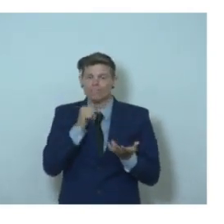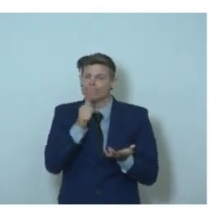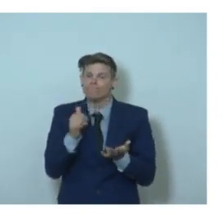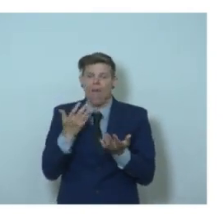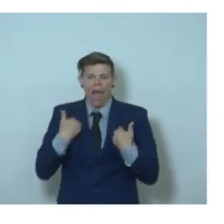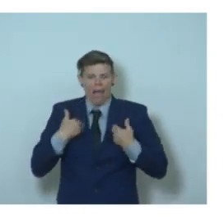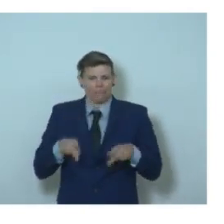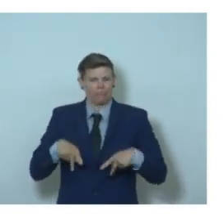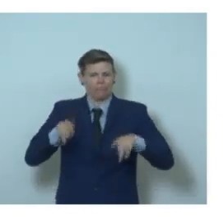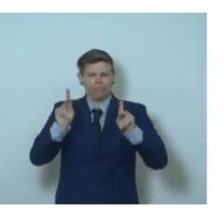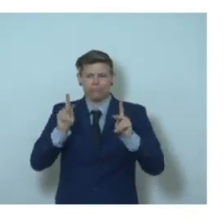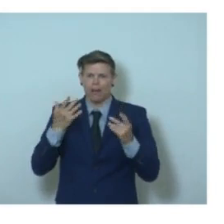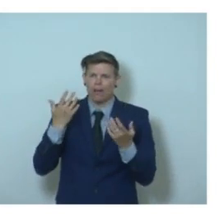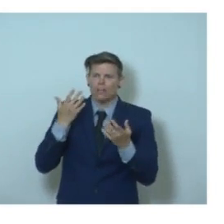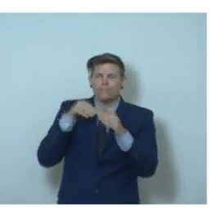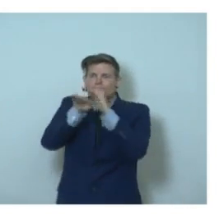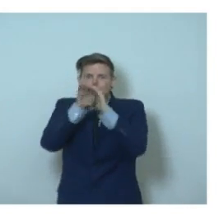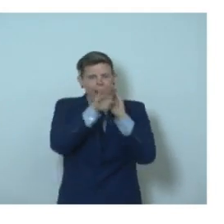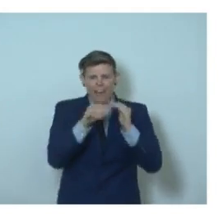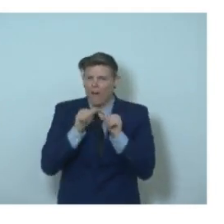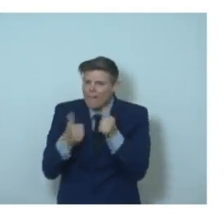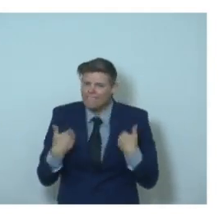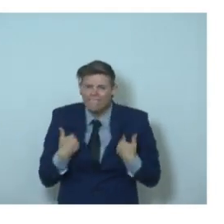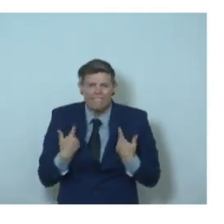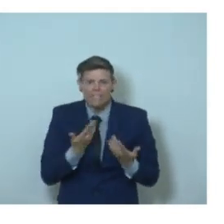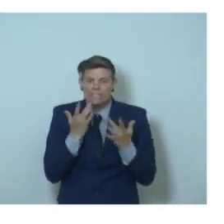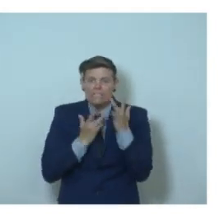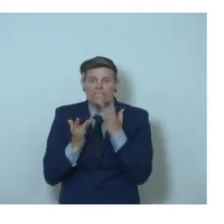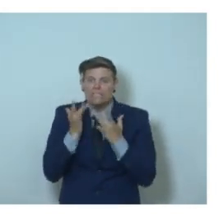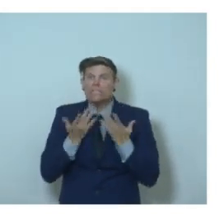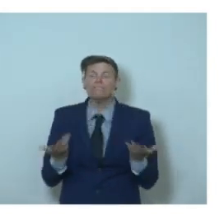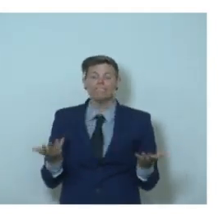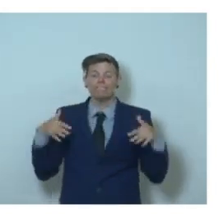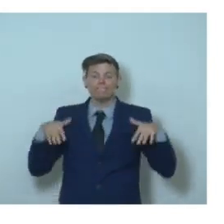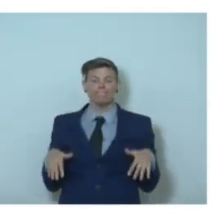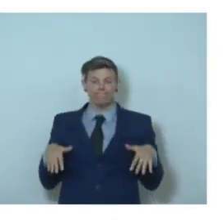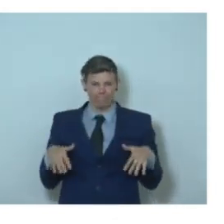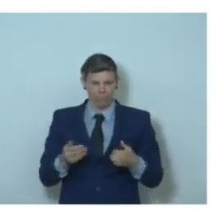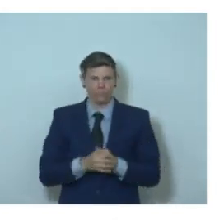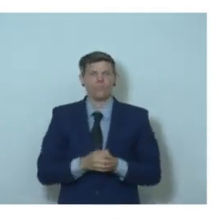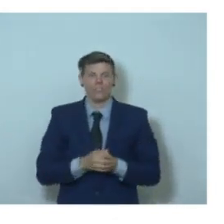IS THIS IS THIS REALLY IS A MATTER OF SOME OF OUR MOST DISADVANTAGED CITIZENS.